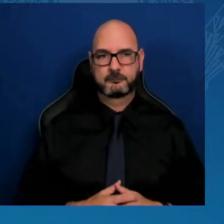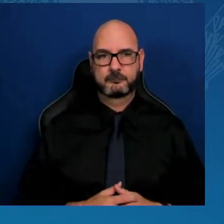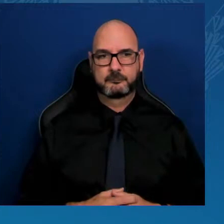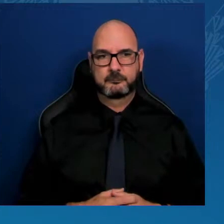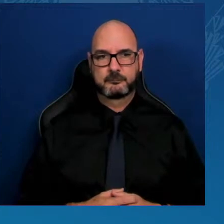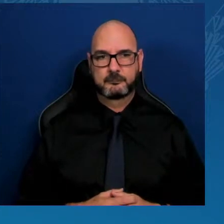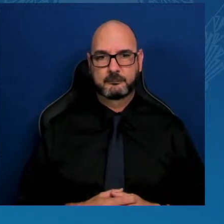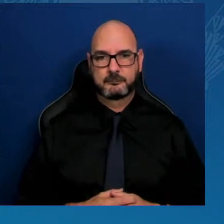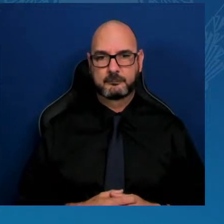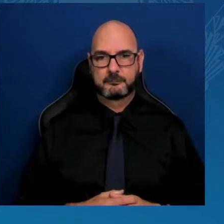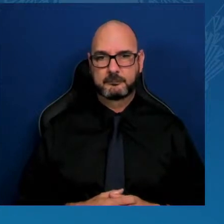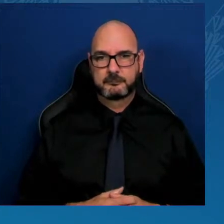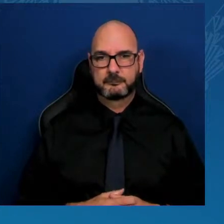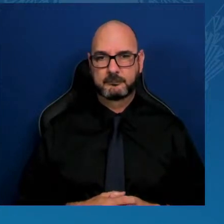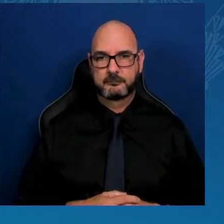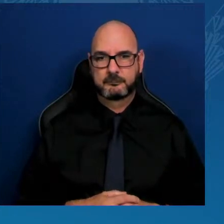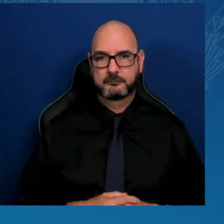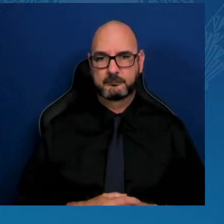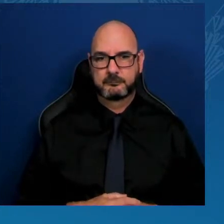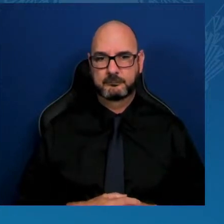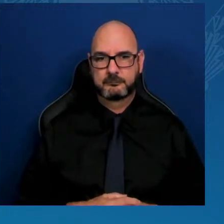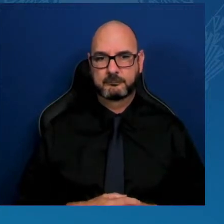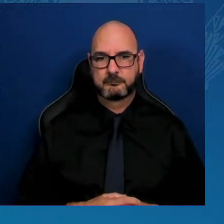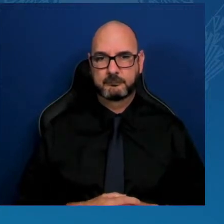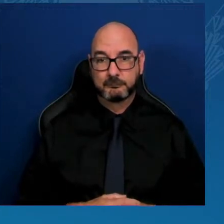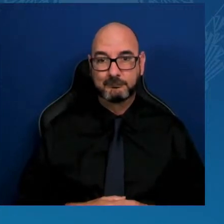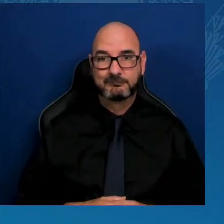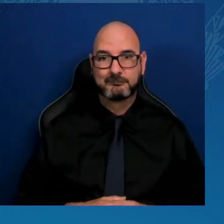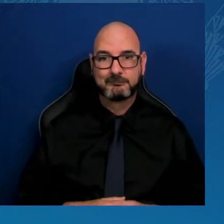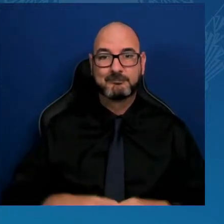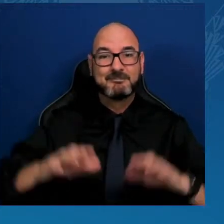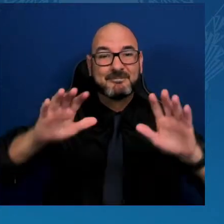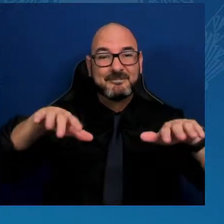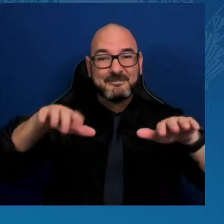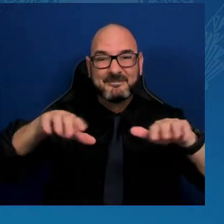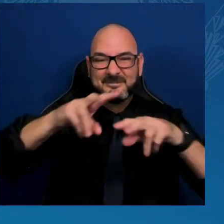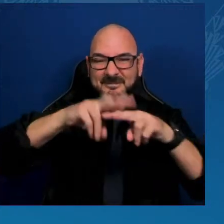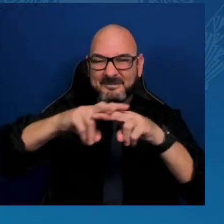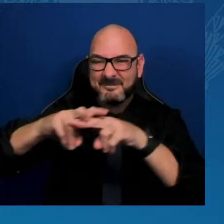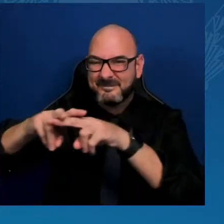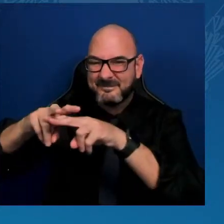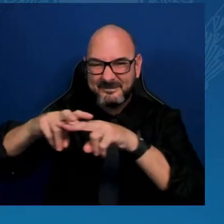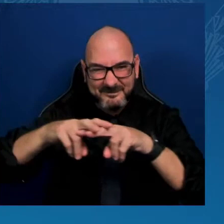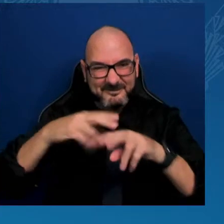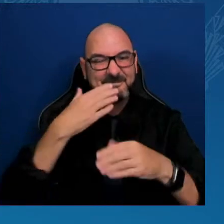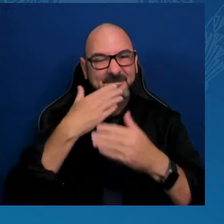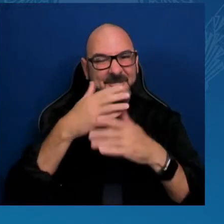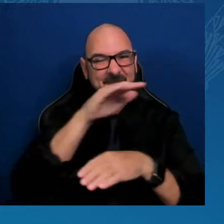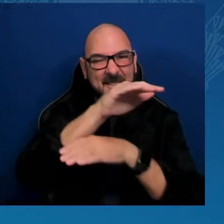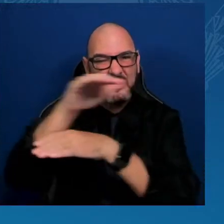The Vice President: Please have a seat. Good afternoon. Good afternoon. Good afternoon.